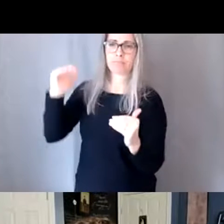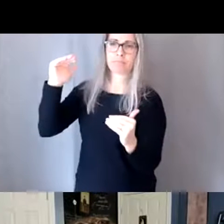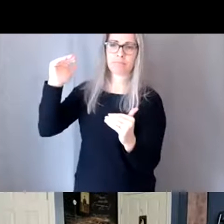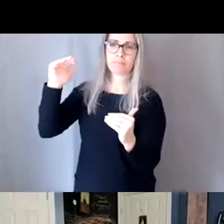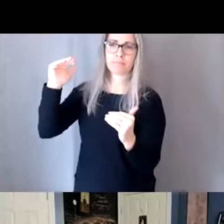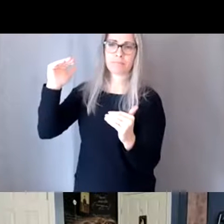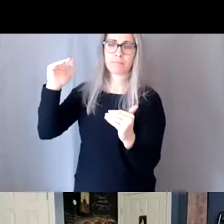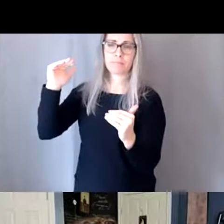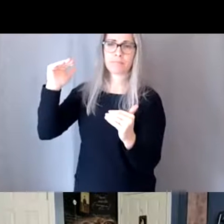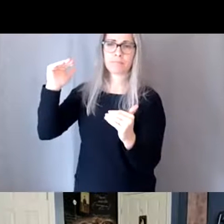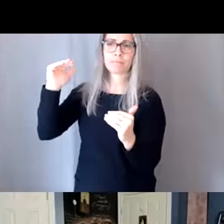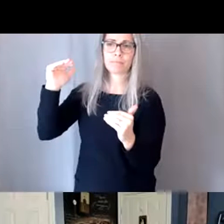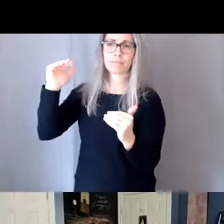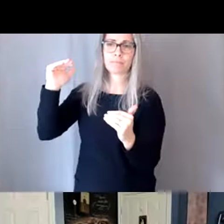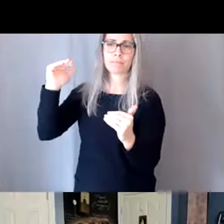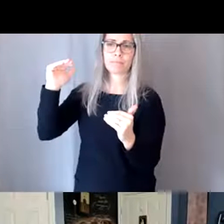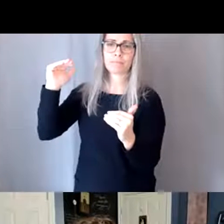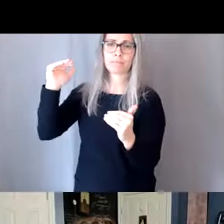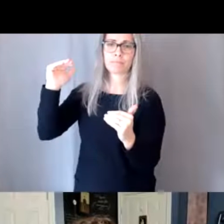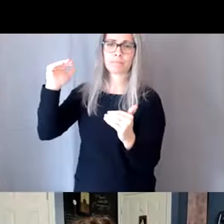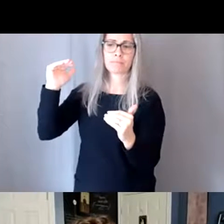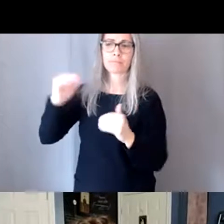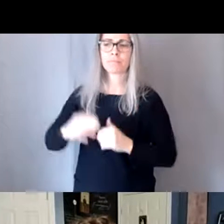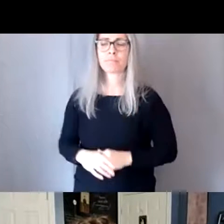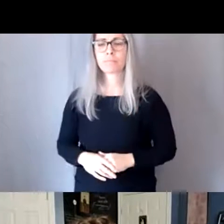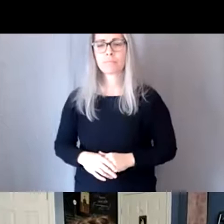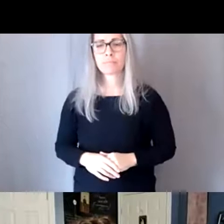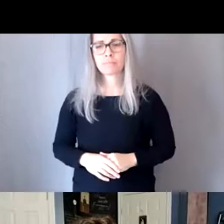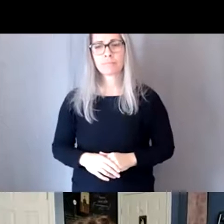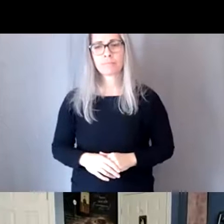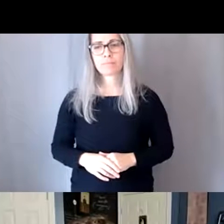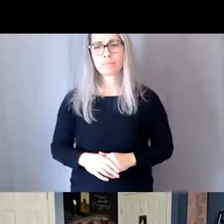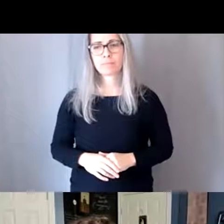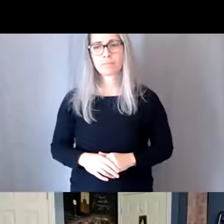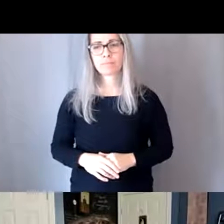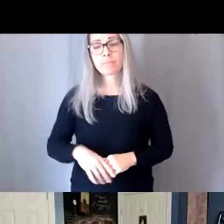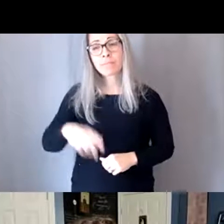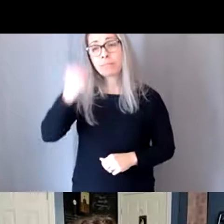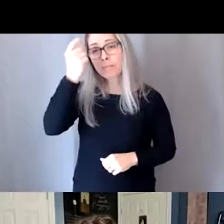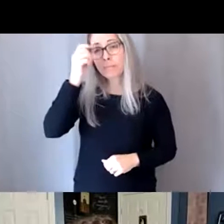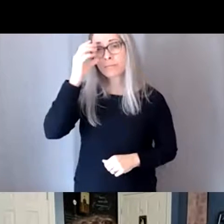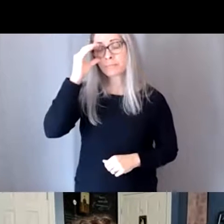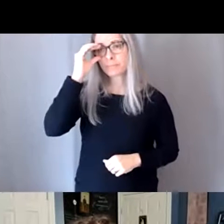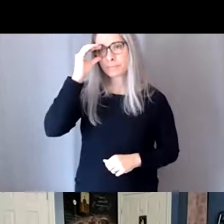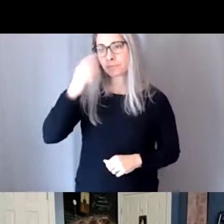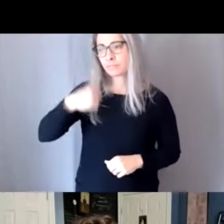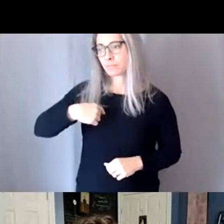clients understanding that even if we think we are having conversations at the educational level amongst